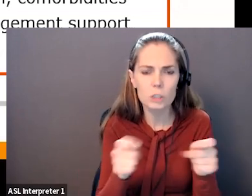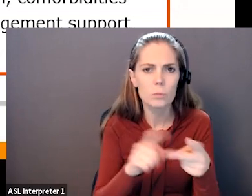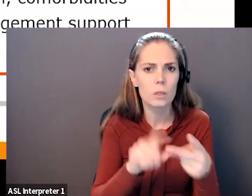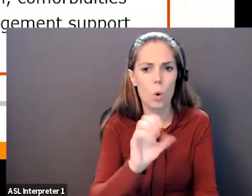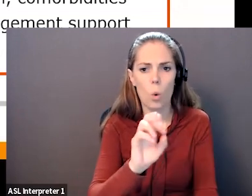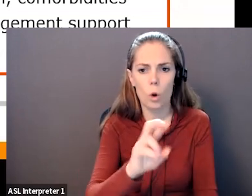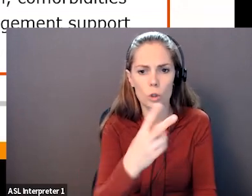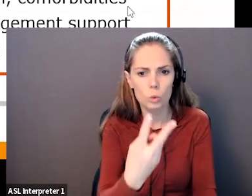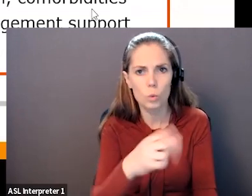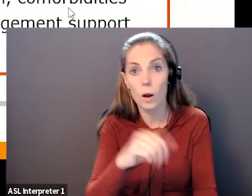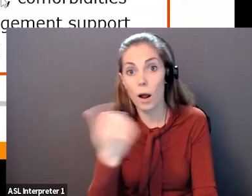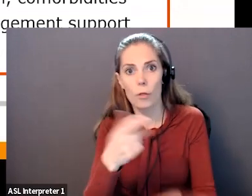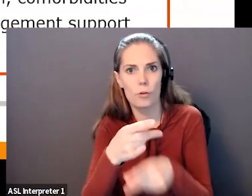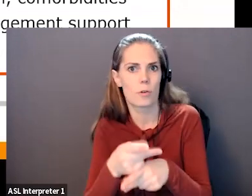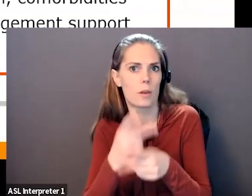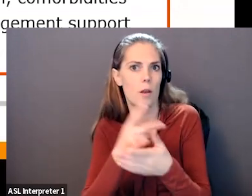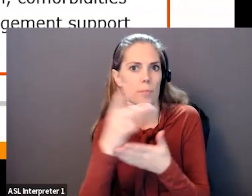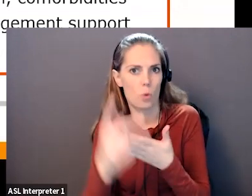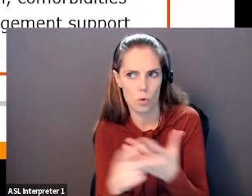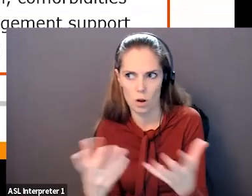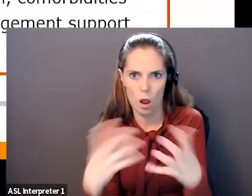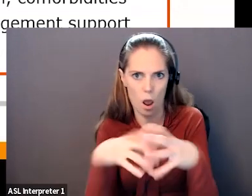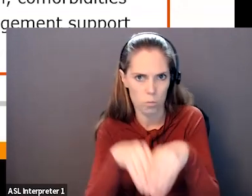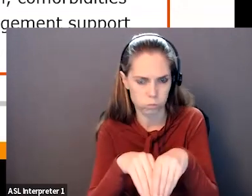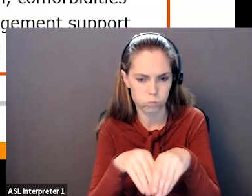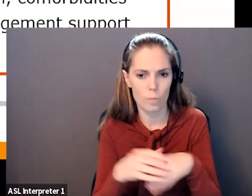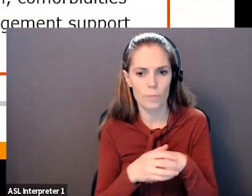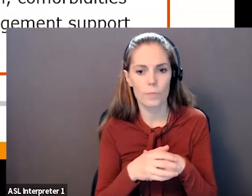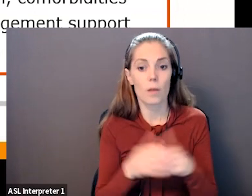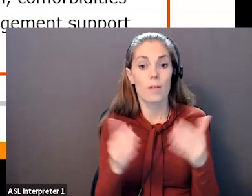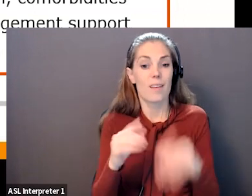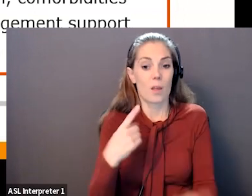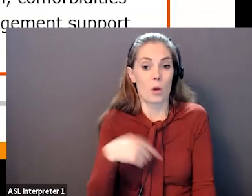and then we work with the primary care physician throughout this as well as the employer where